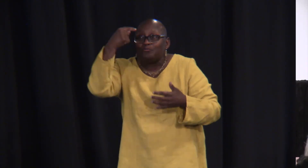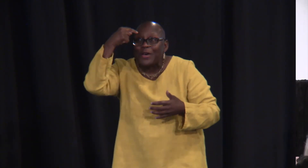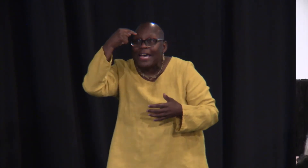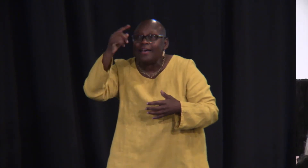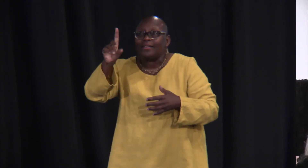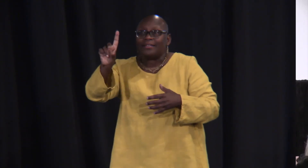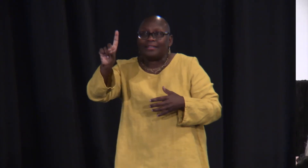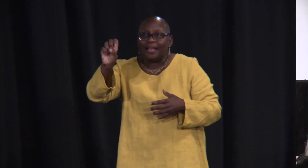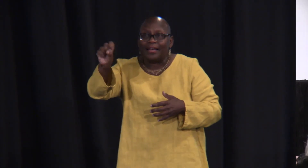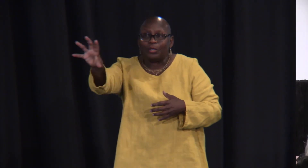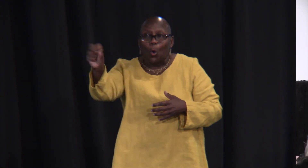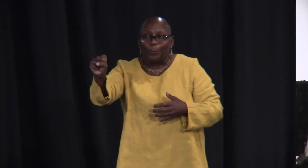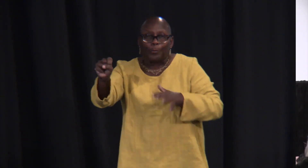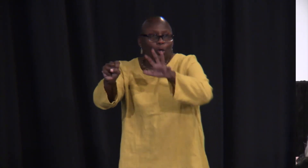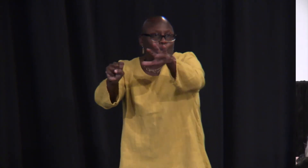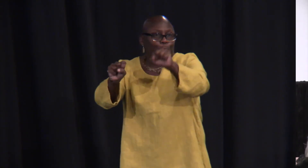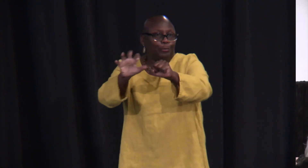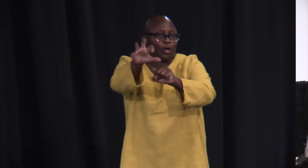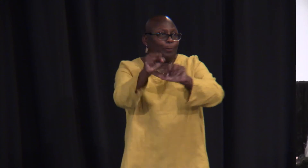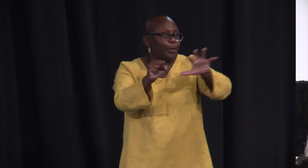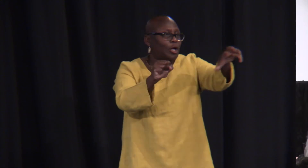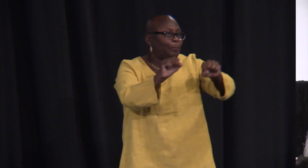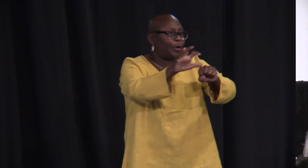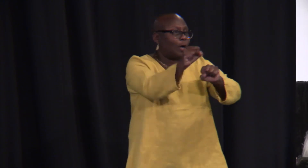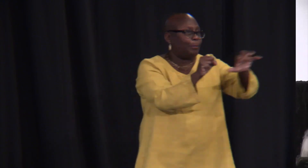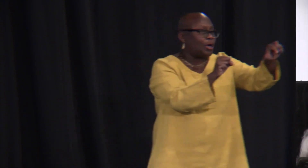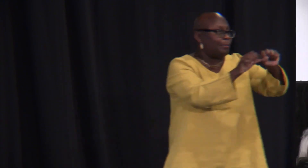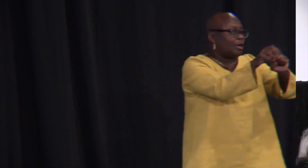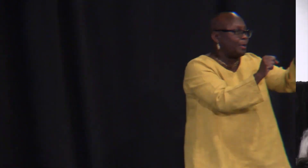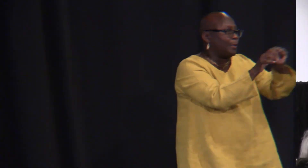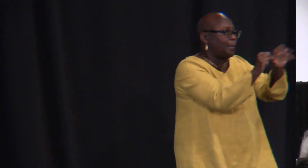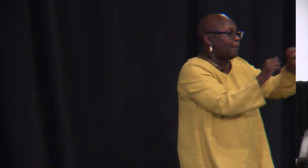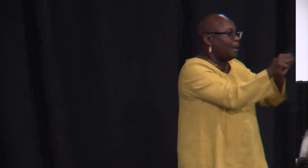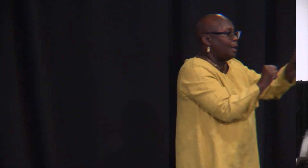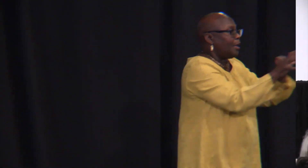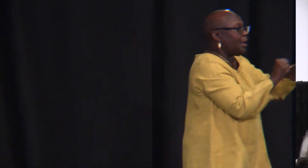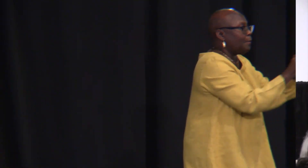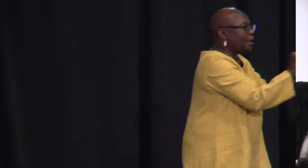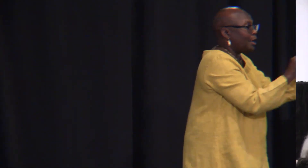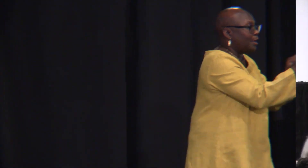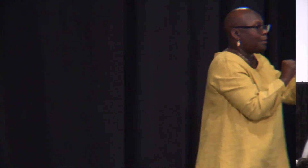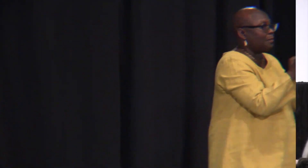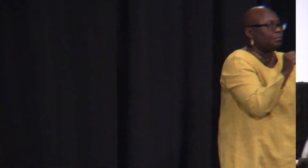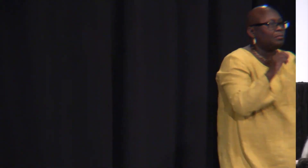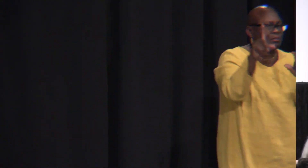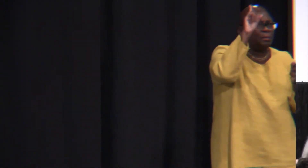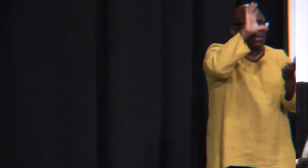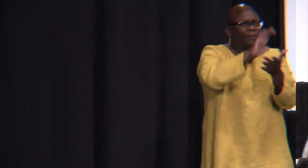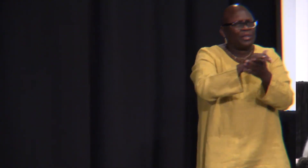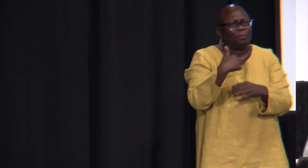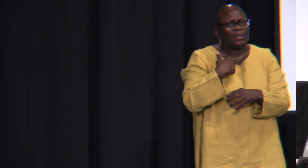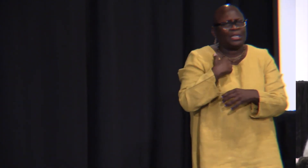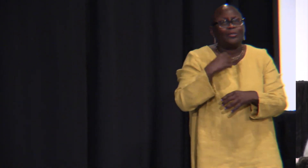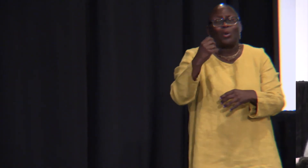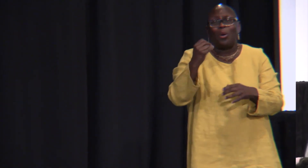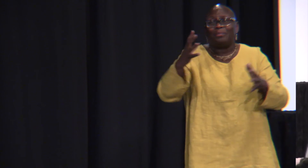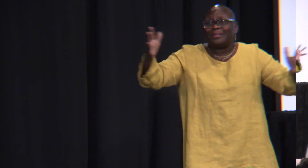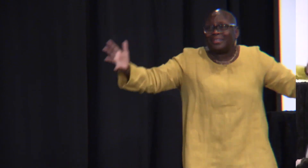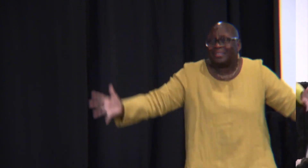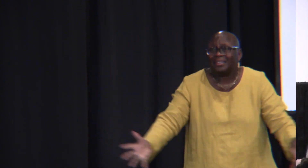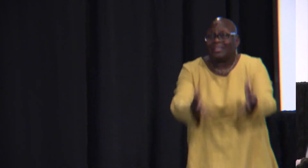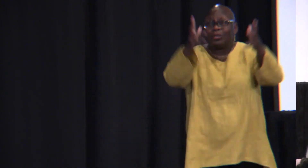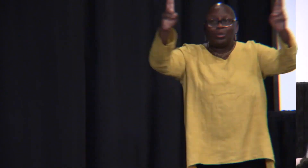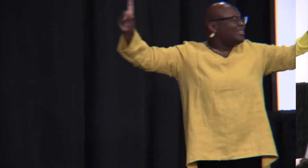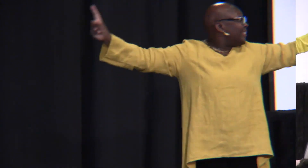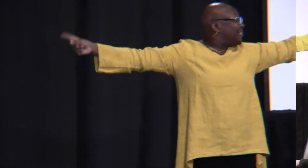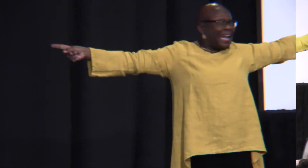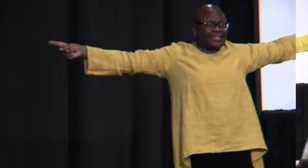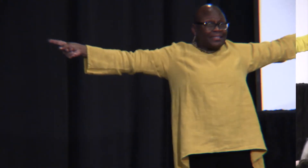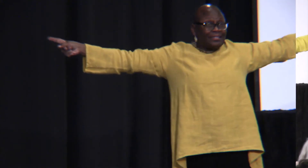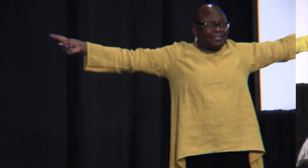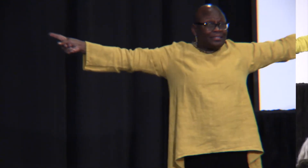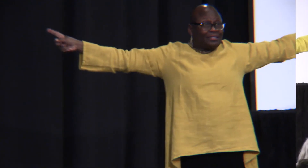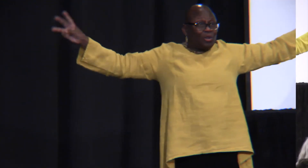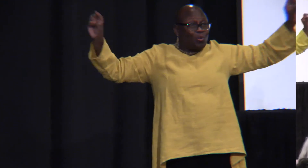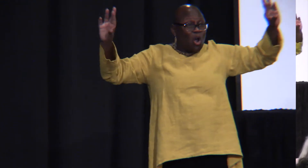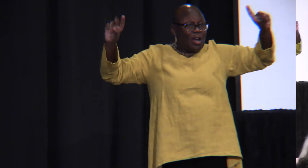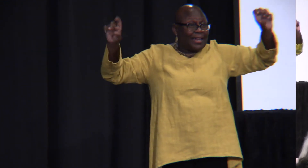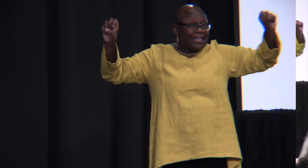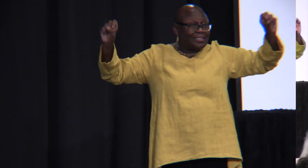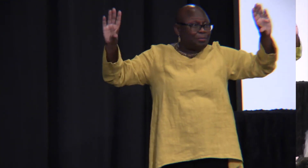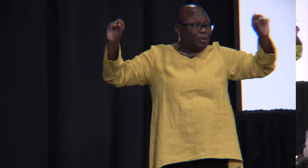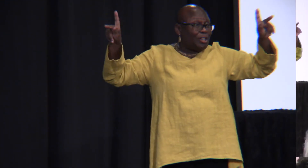Babies are small but their brains are huge. That little 21 inch, seven and a half pound bundle,